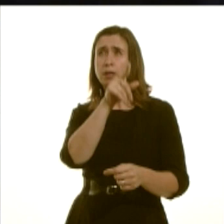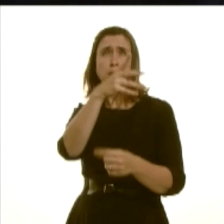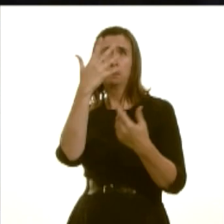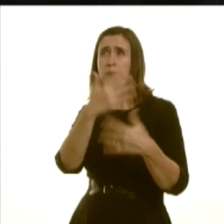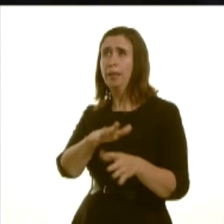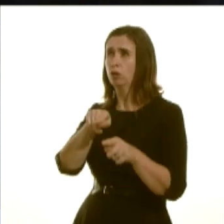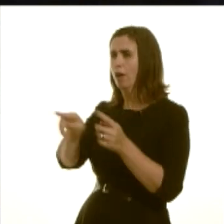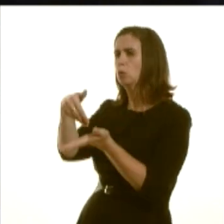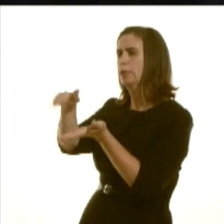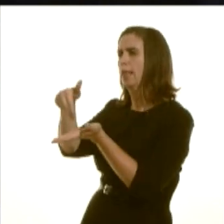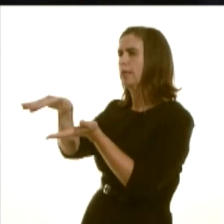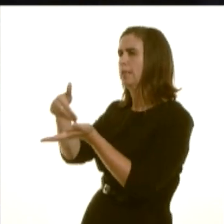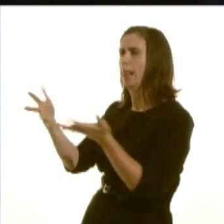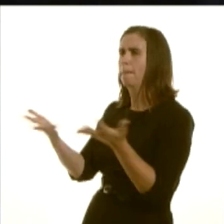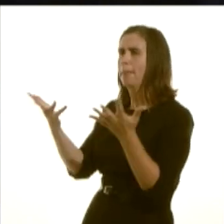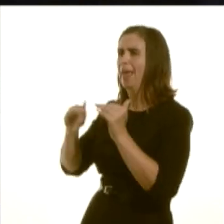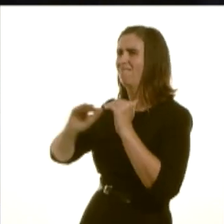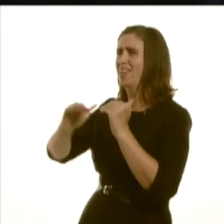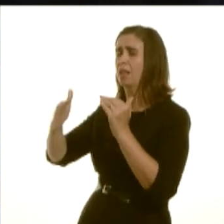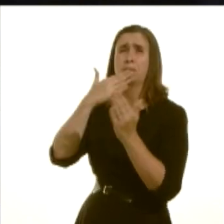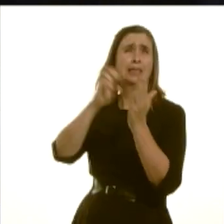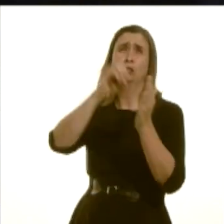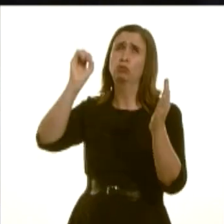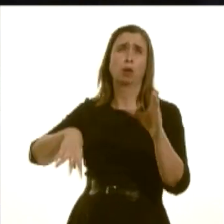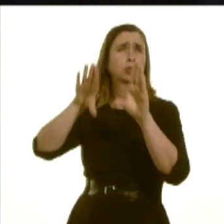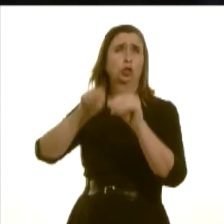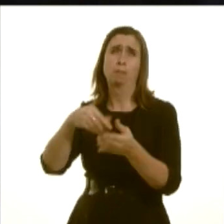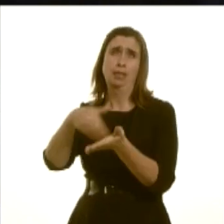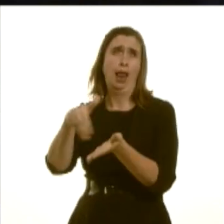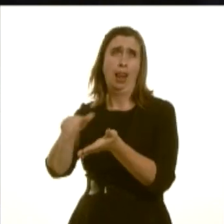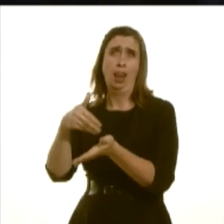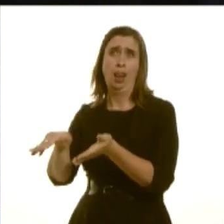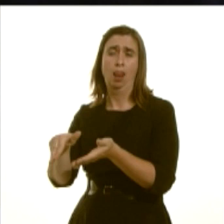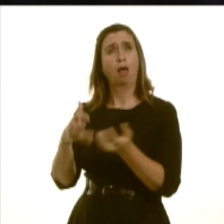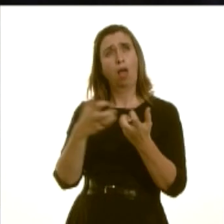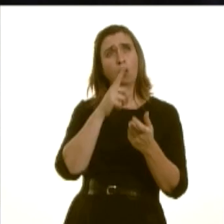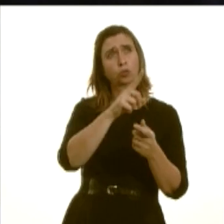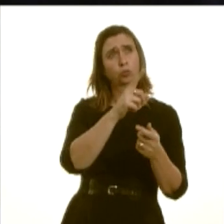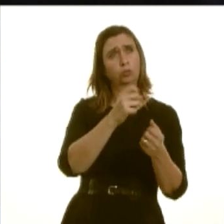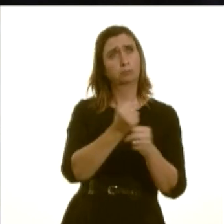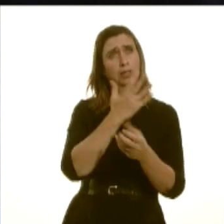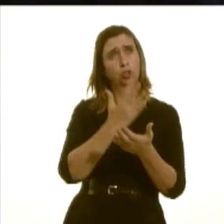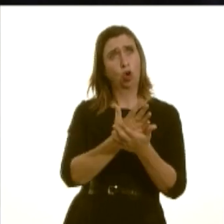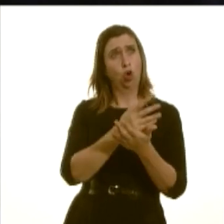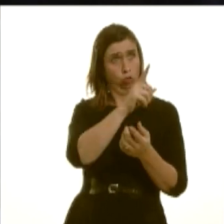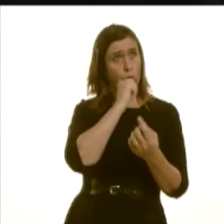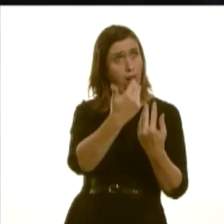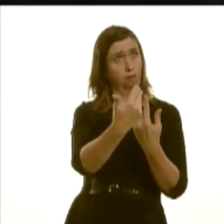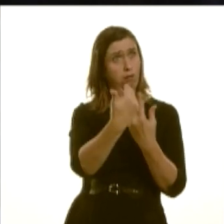across the authority are dropped. Given the protections that you have outlined to protect our school playing fields, will you intervene personally to ensure that Swansea council